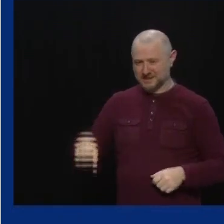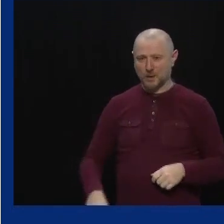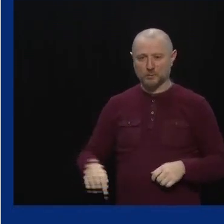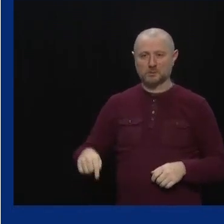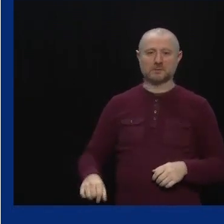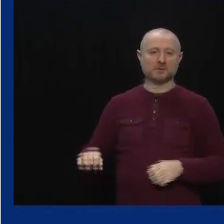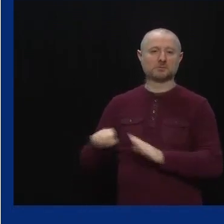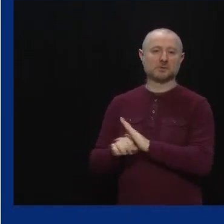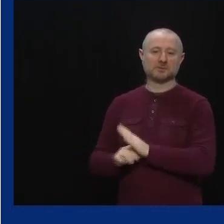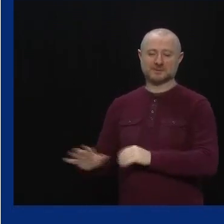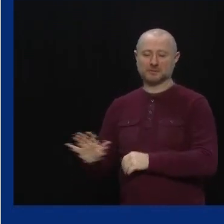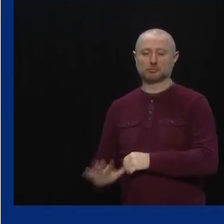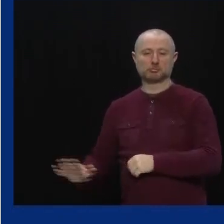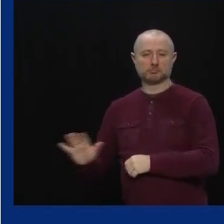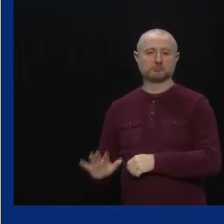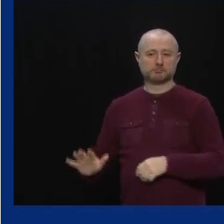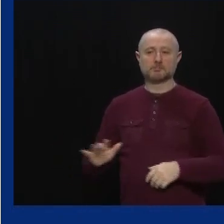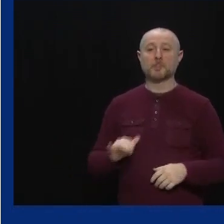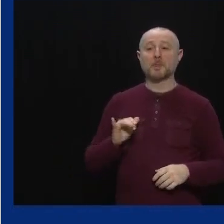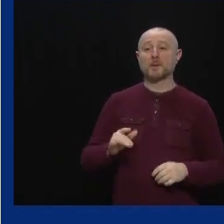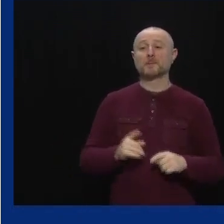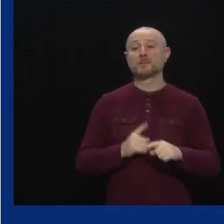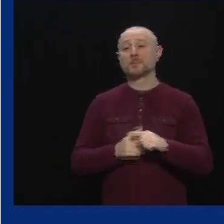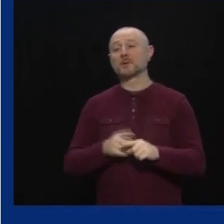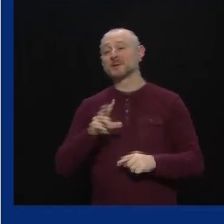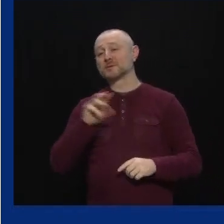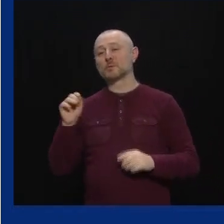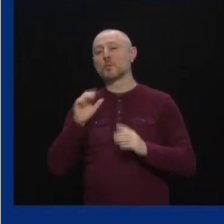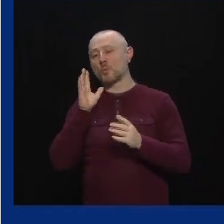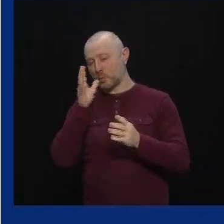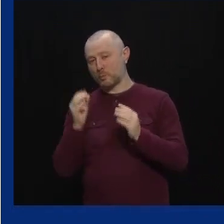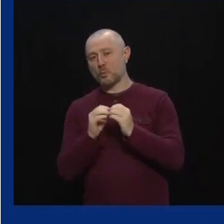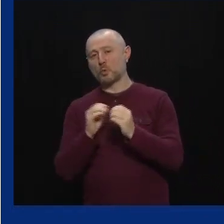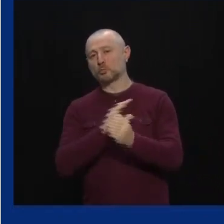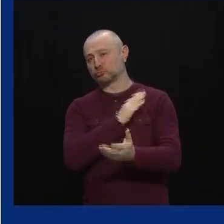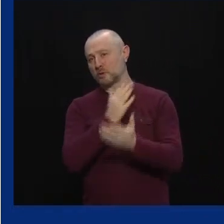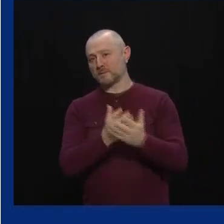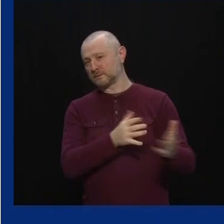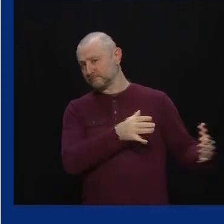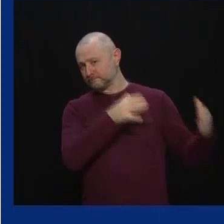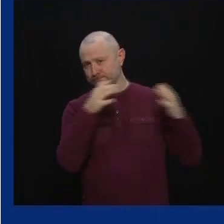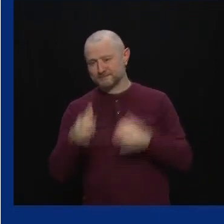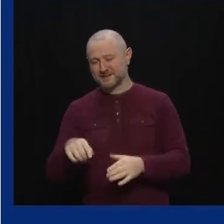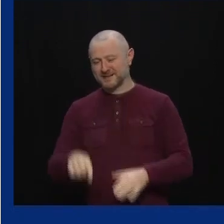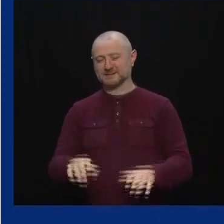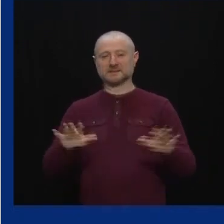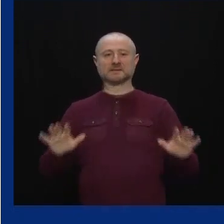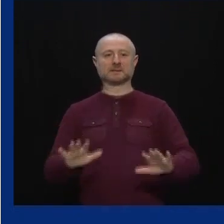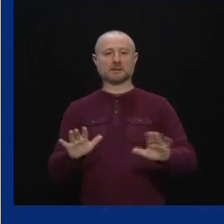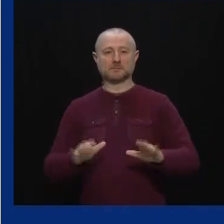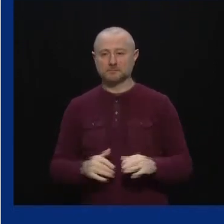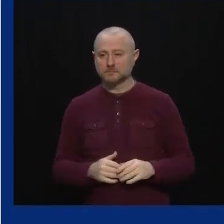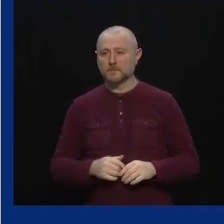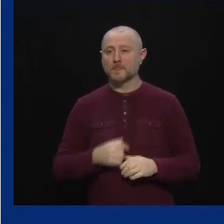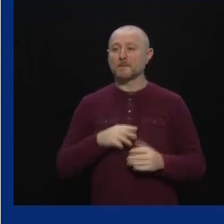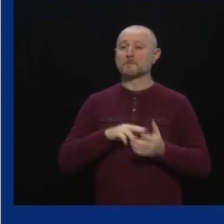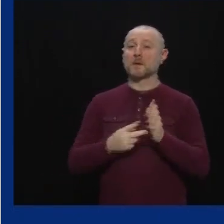YORK, AND UPSTATE. WE'VE GOT 50 OF THOSE TEAMS SERVING OUR DOWNSTATE REGION.